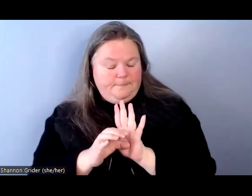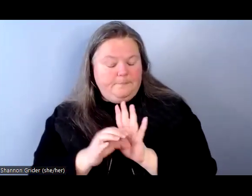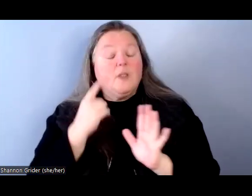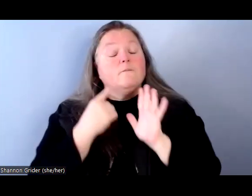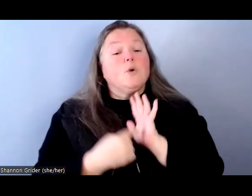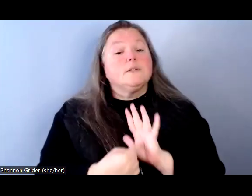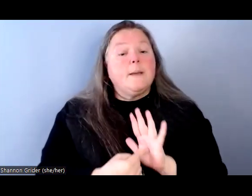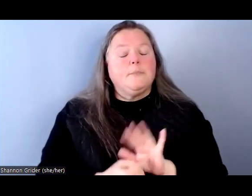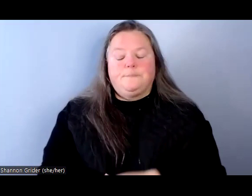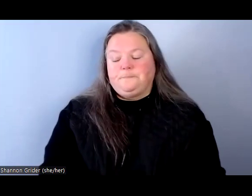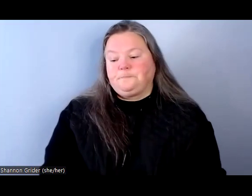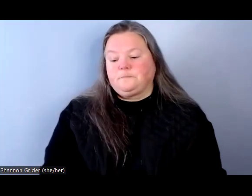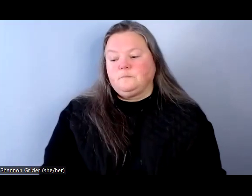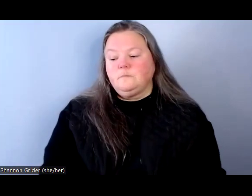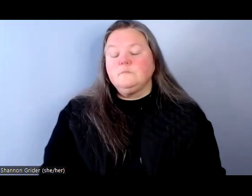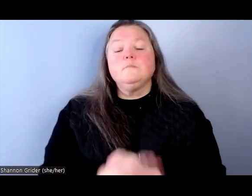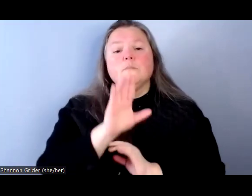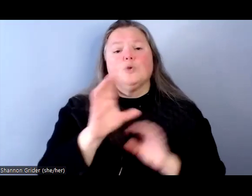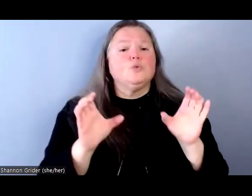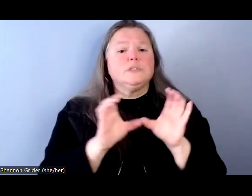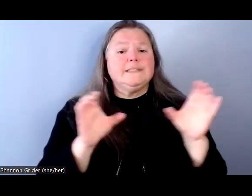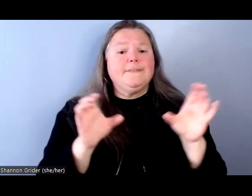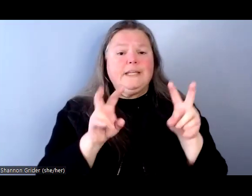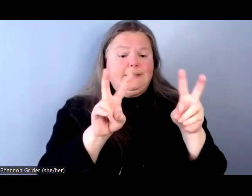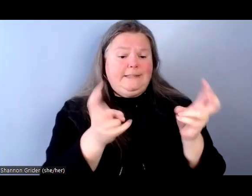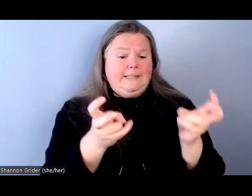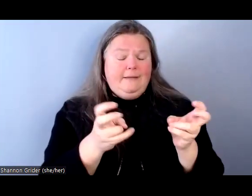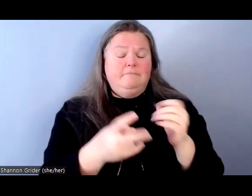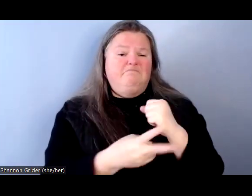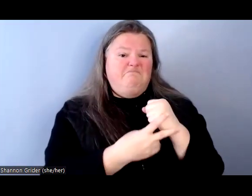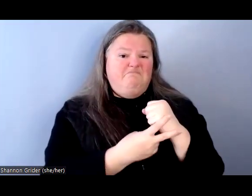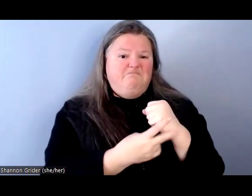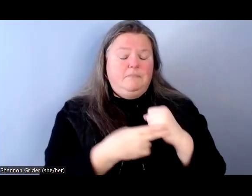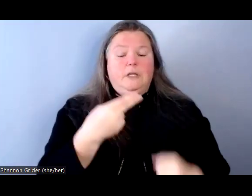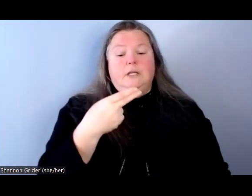For example if the certificate is saved as something like